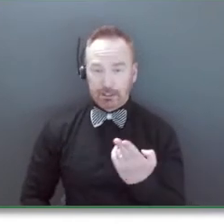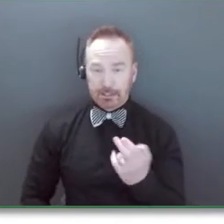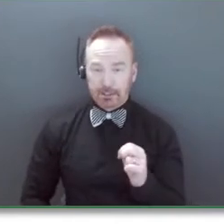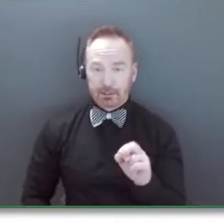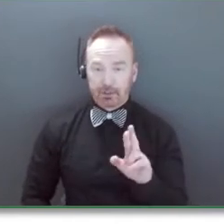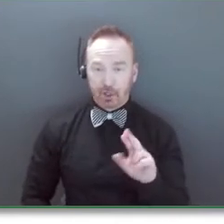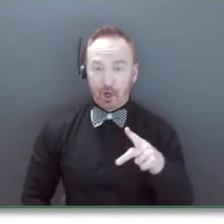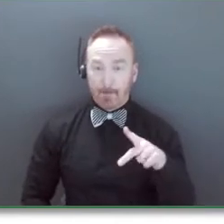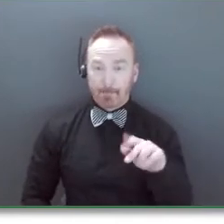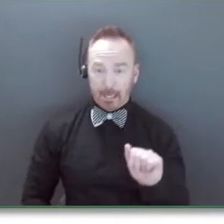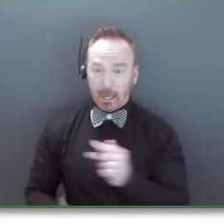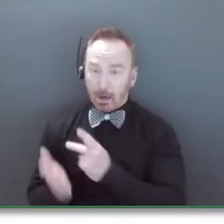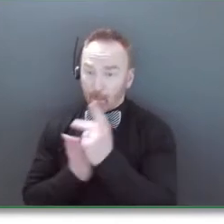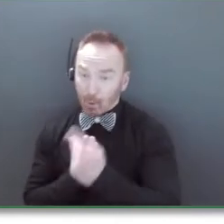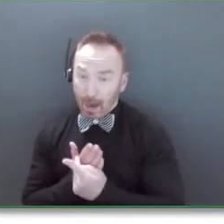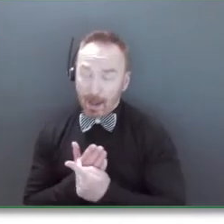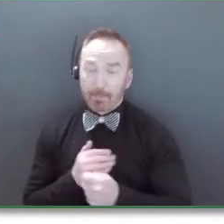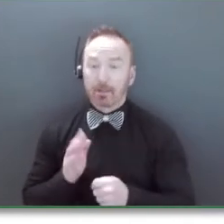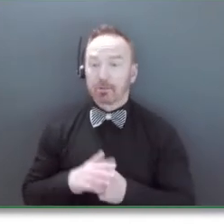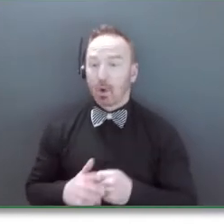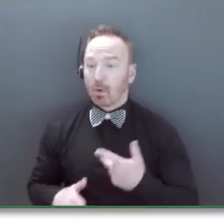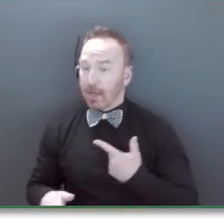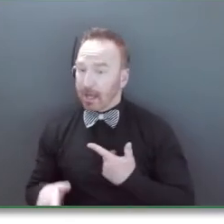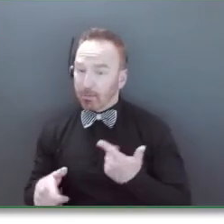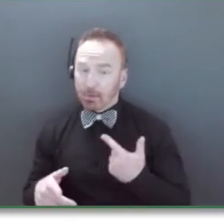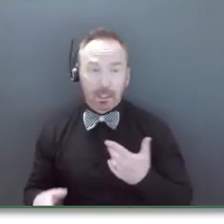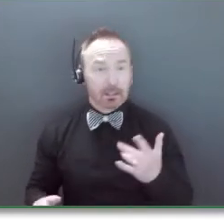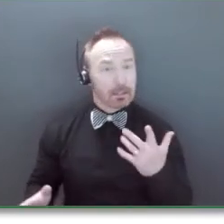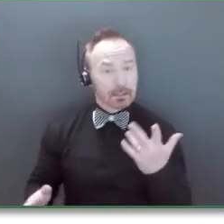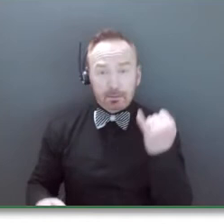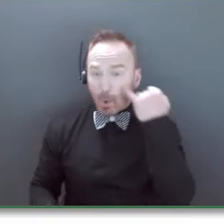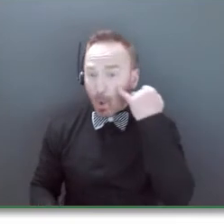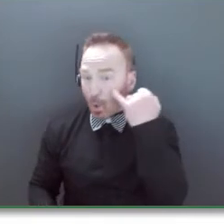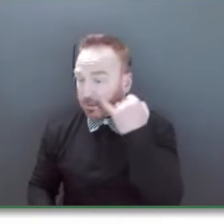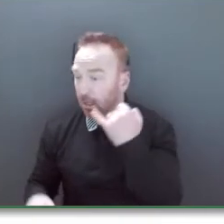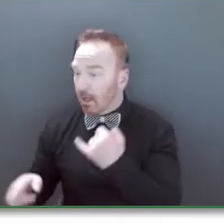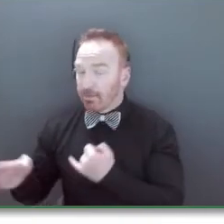seek out volunteers if a person does not have friends and family of their own to